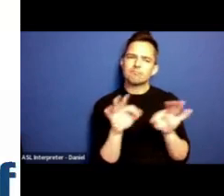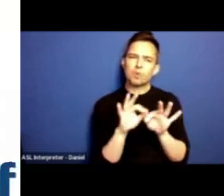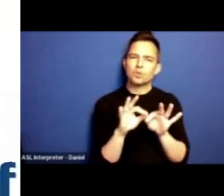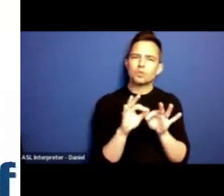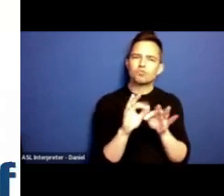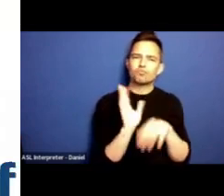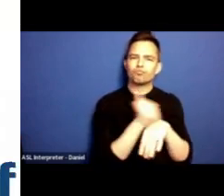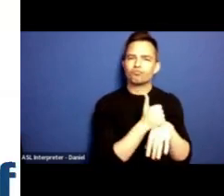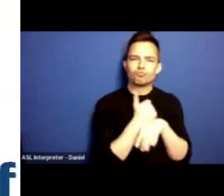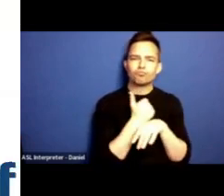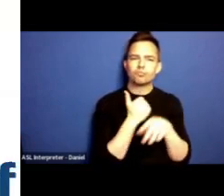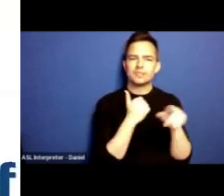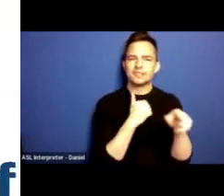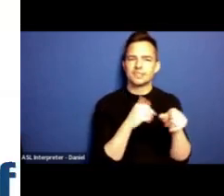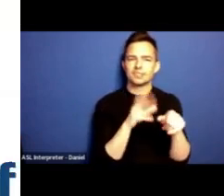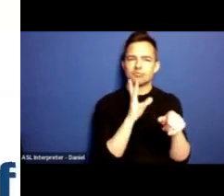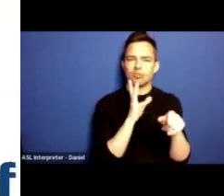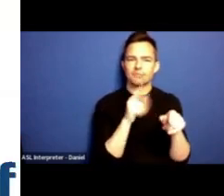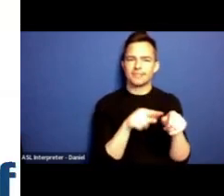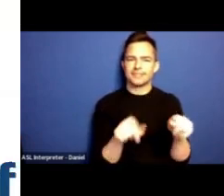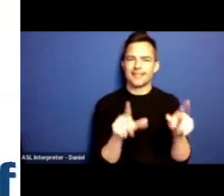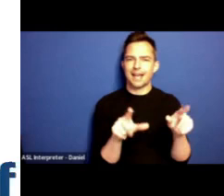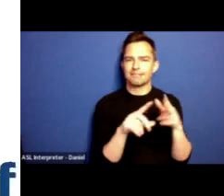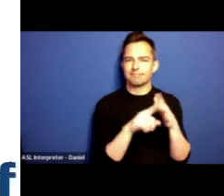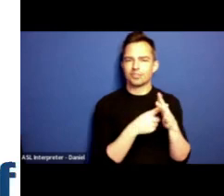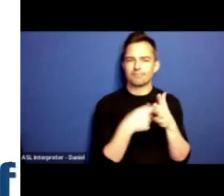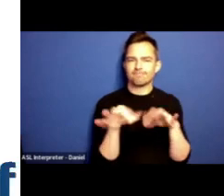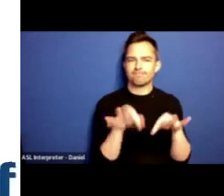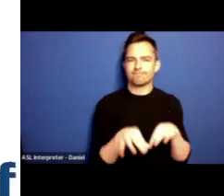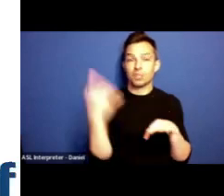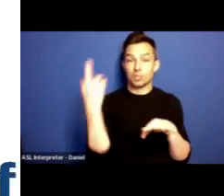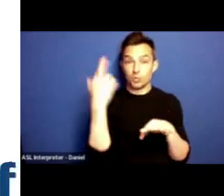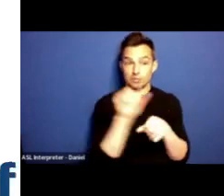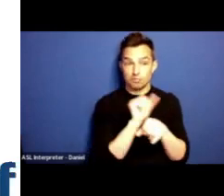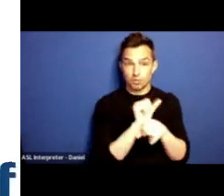talk with this slide. Why work is important. Why It Matters is